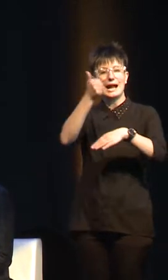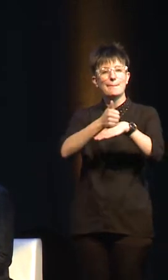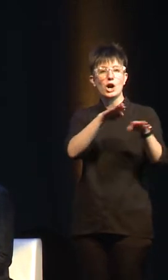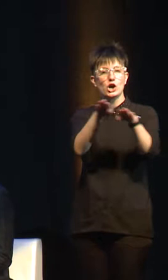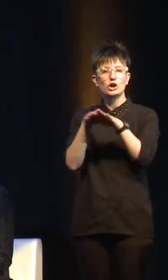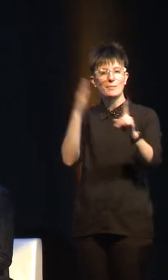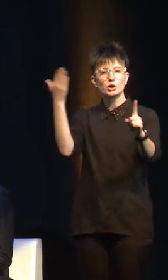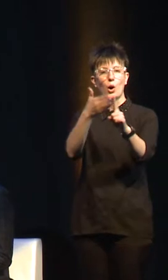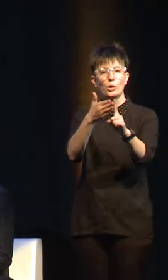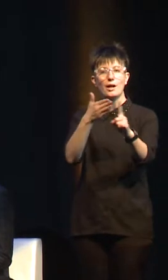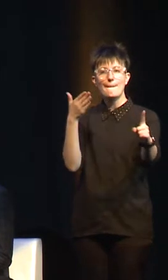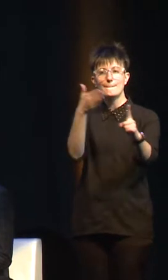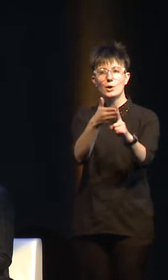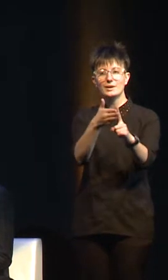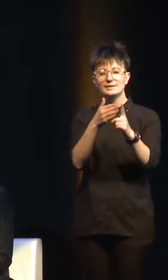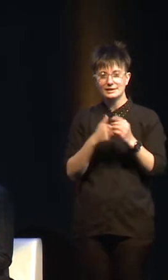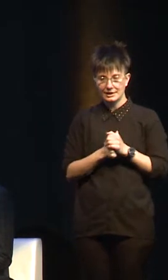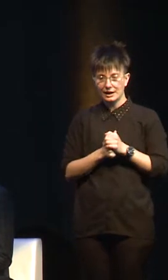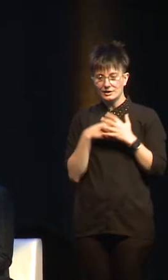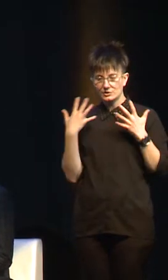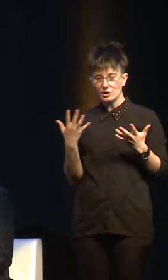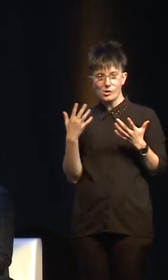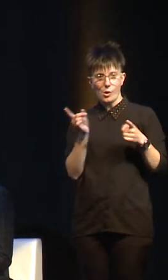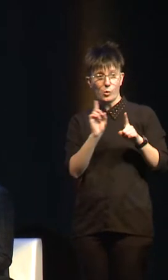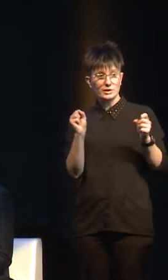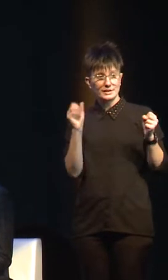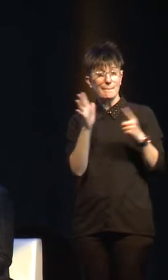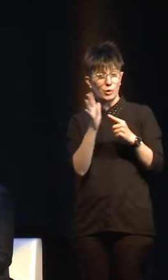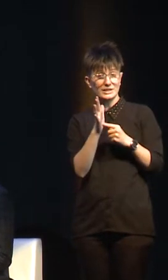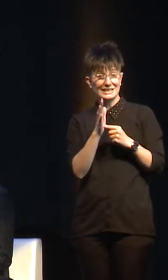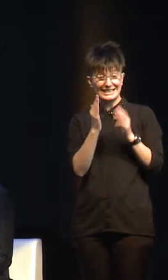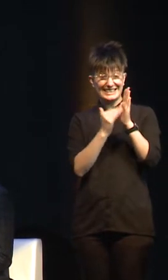Zed is to solve what matters for a moving world, that gives you a sense of, it could